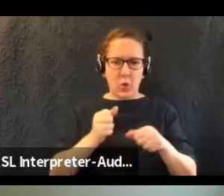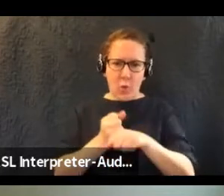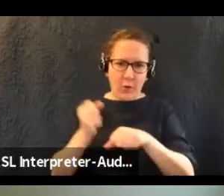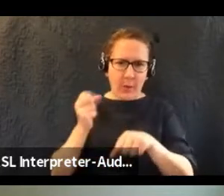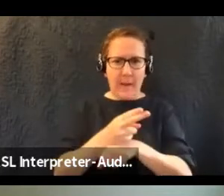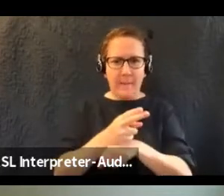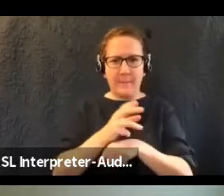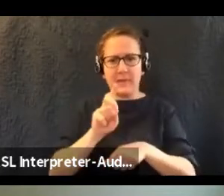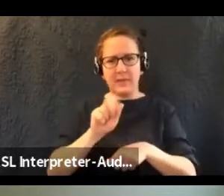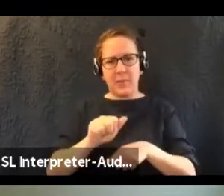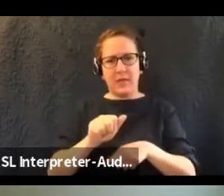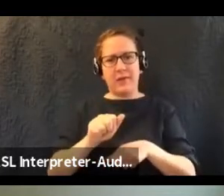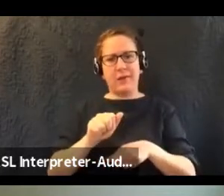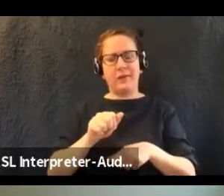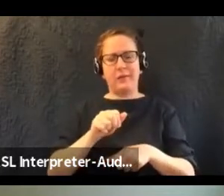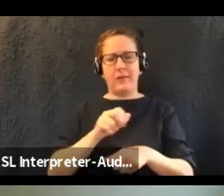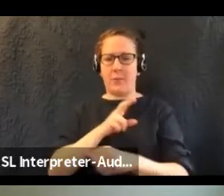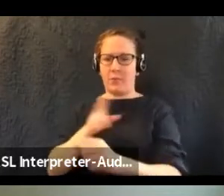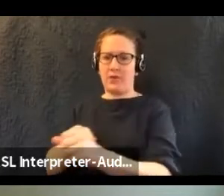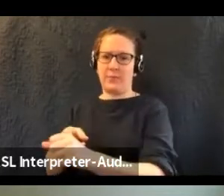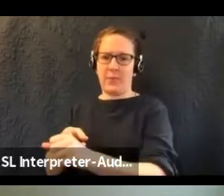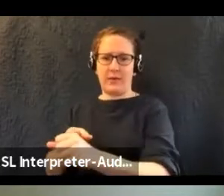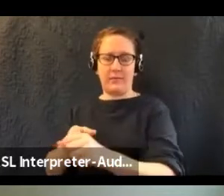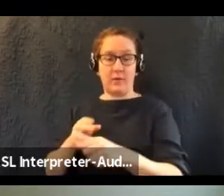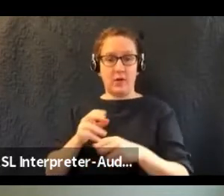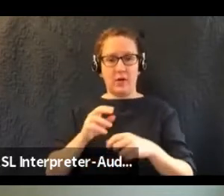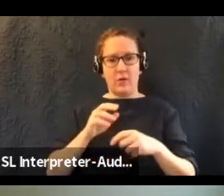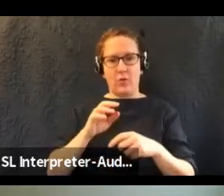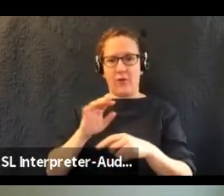so that they can participate or function in society.